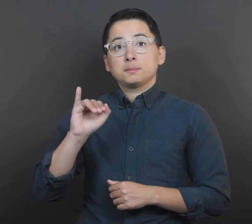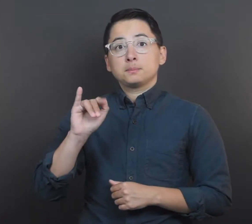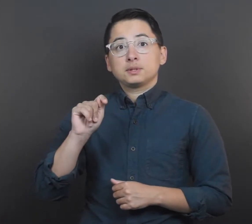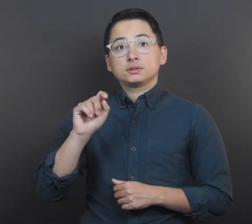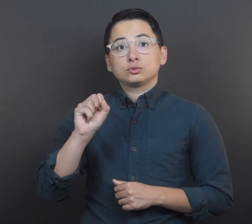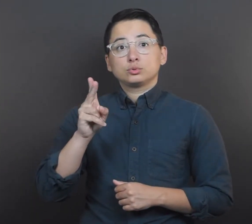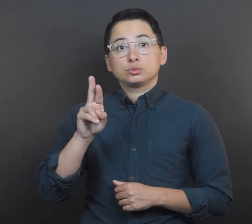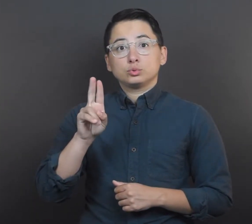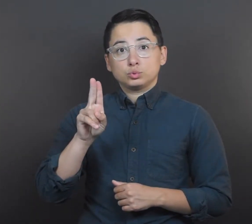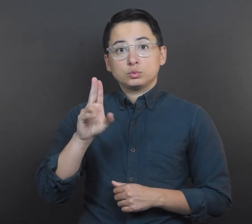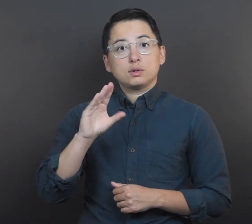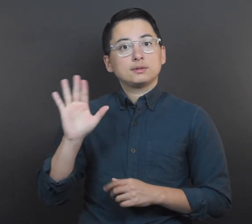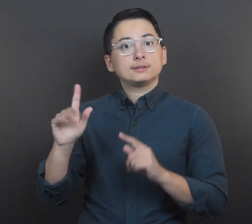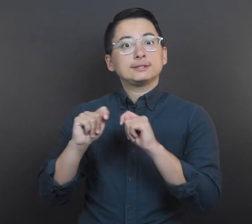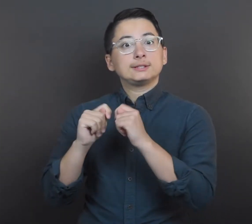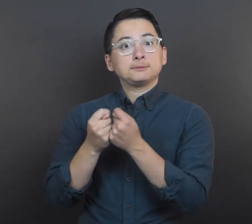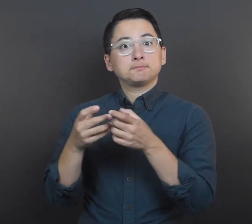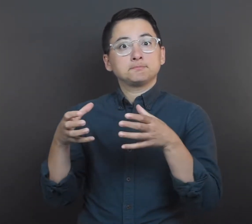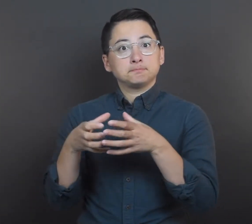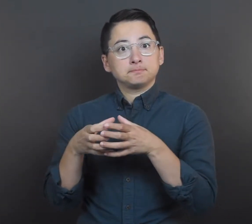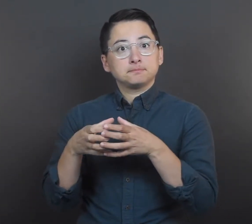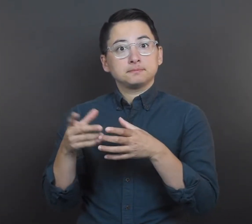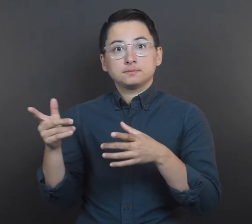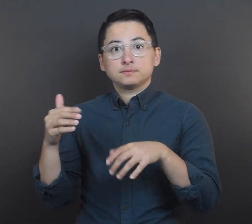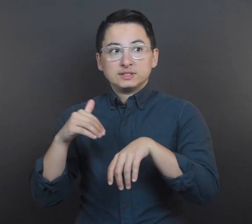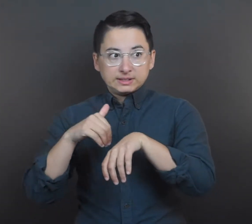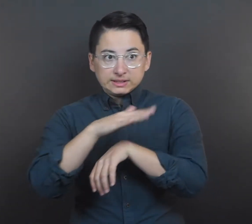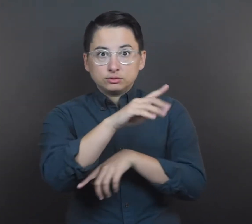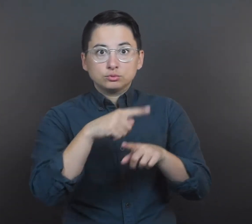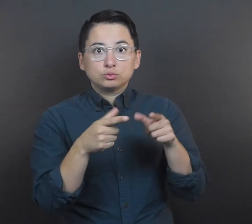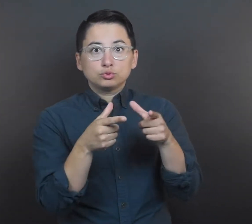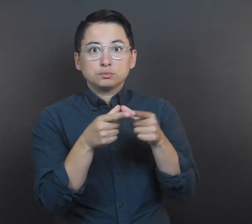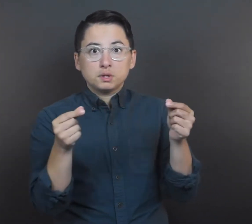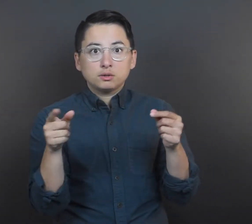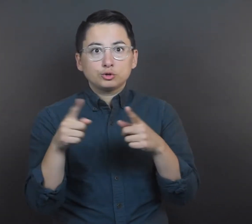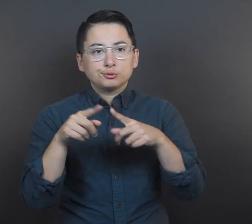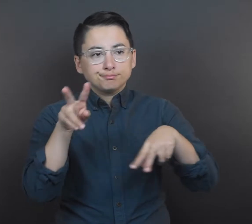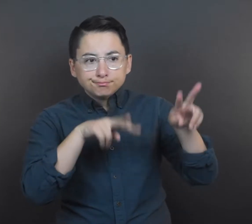Mitsuru and her team were sent to oversee those